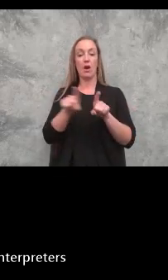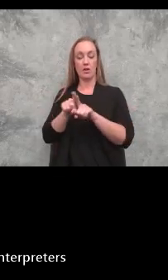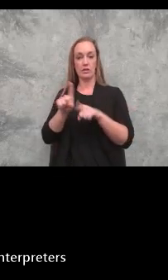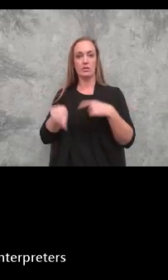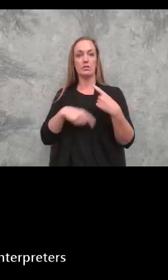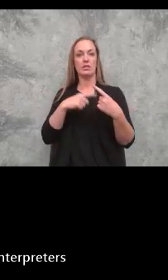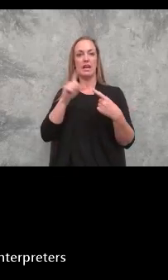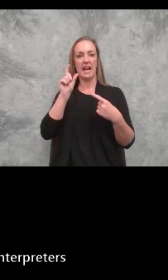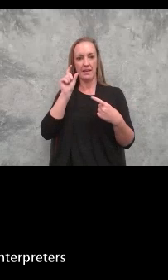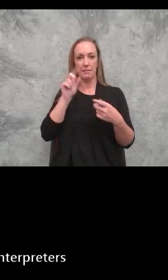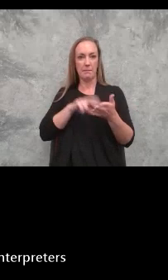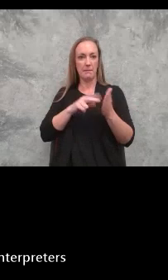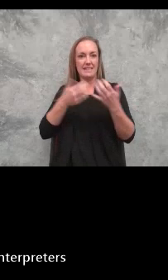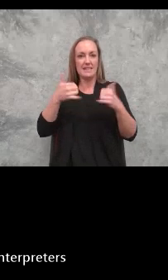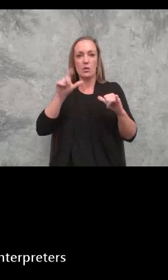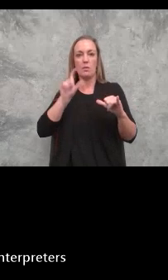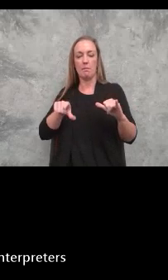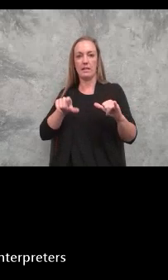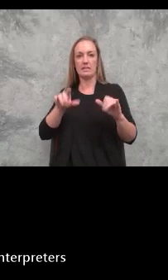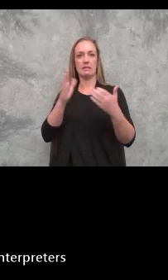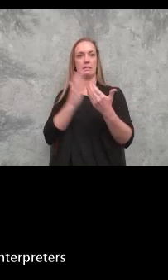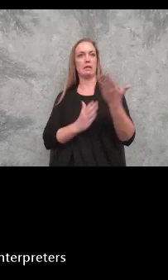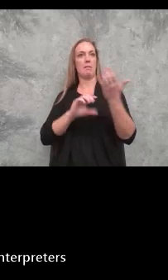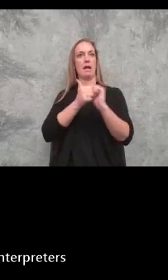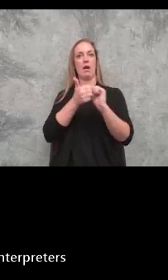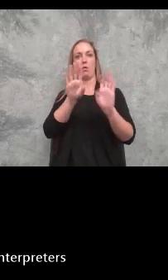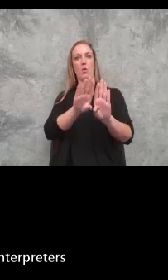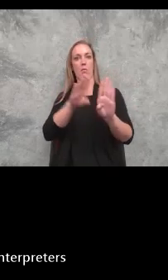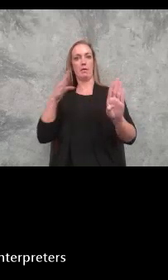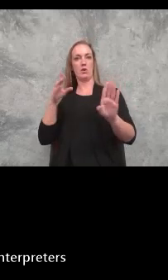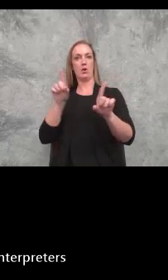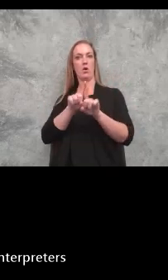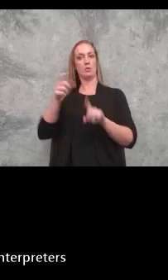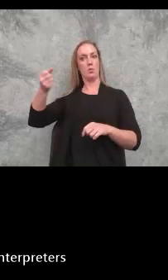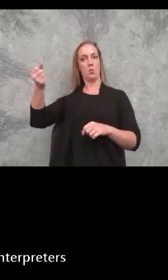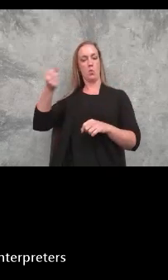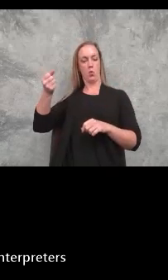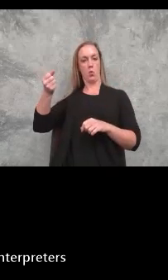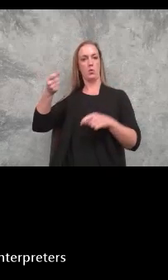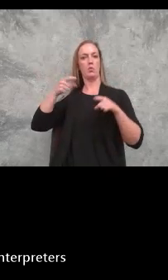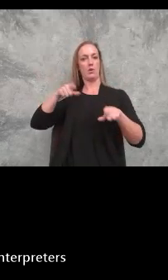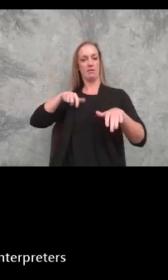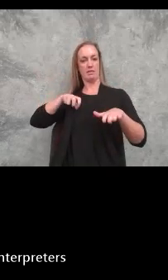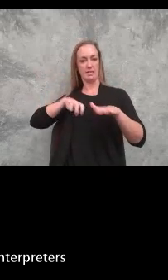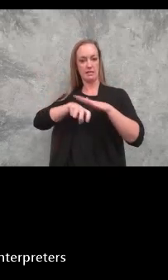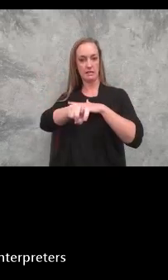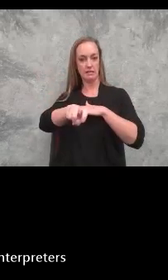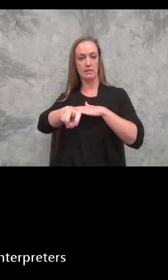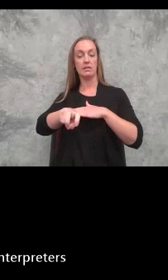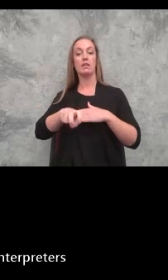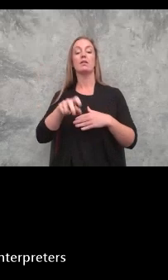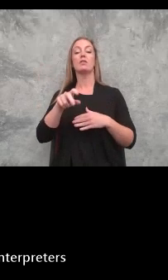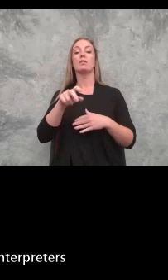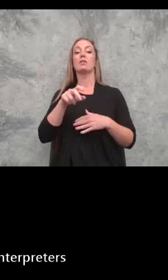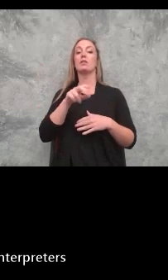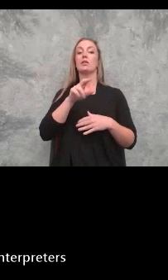device into the building. Principles of Universal Design would require that these parking spots and